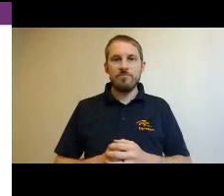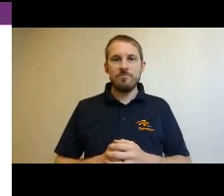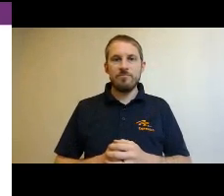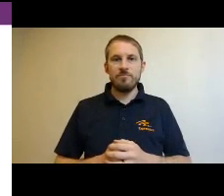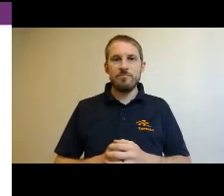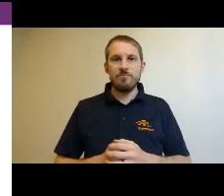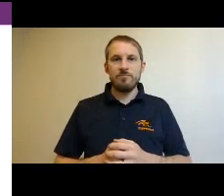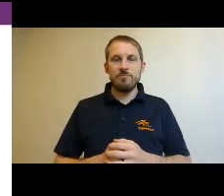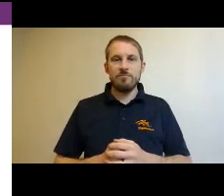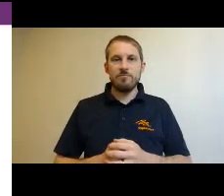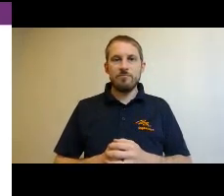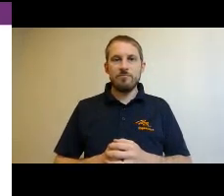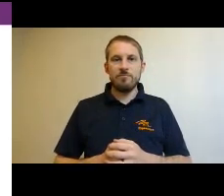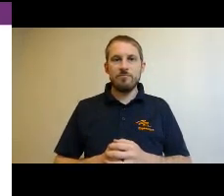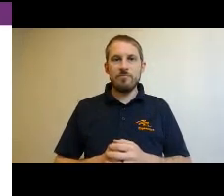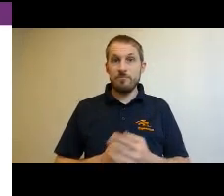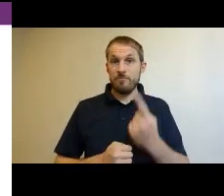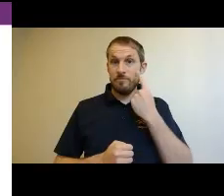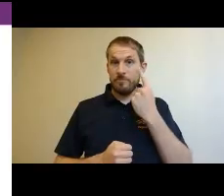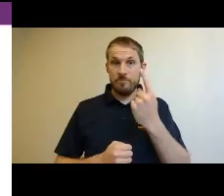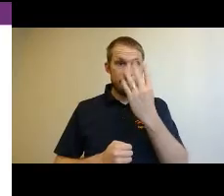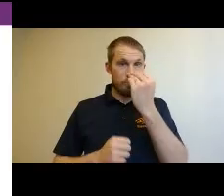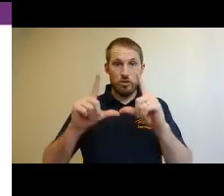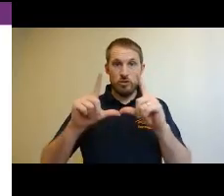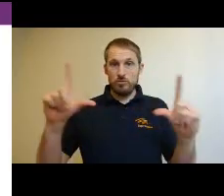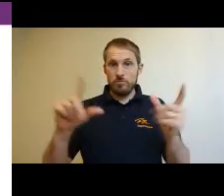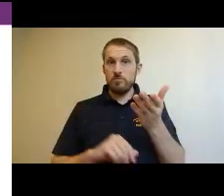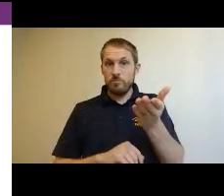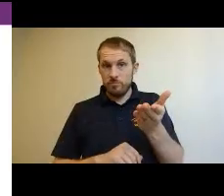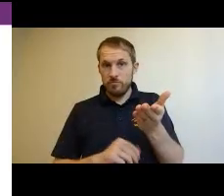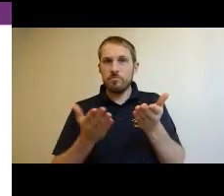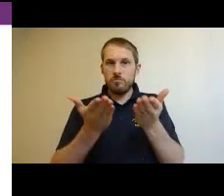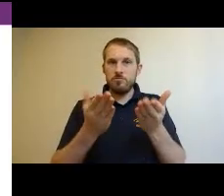The image on screen gives an overview of the main steps